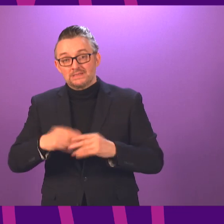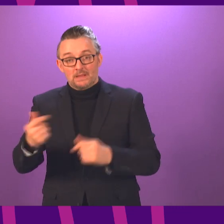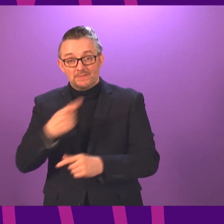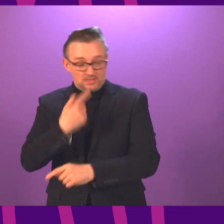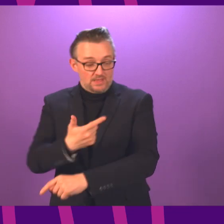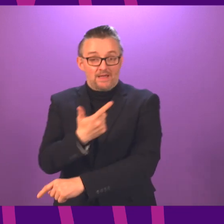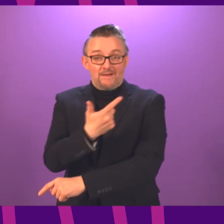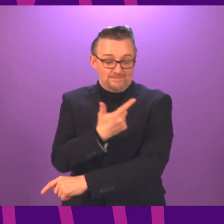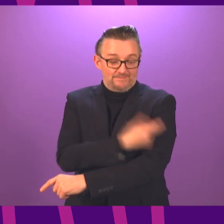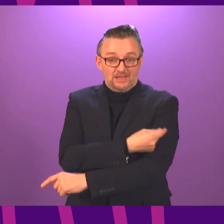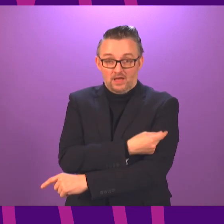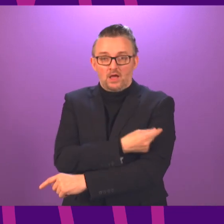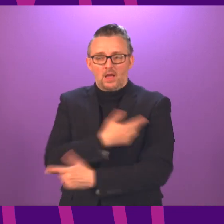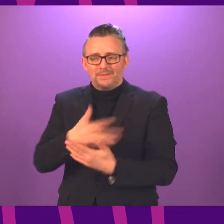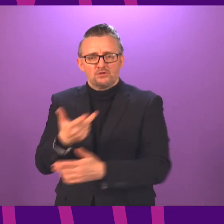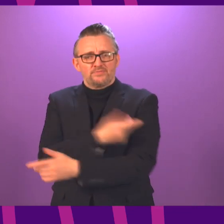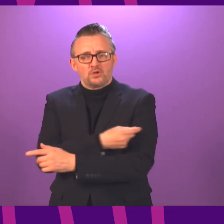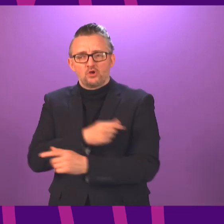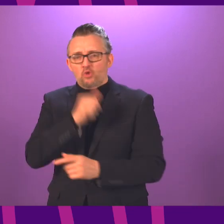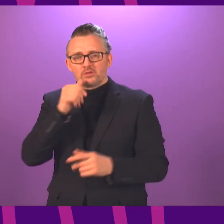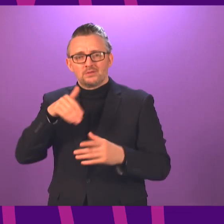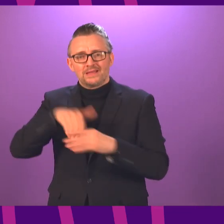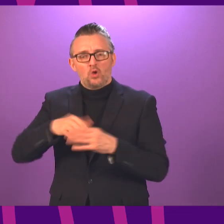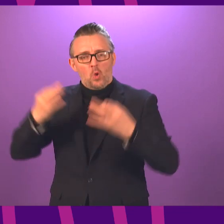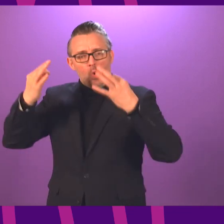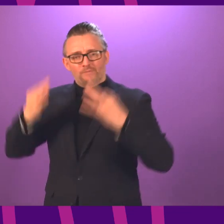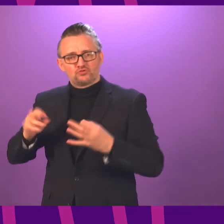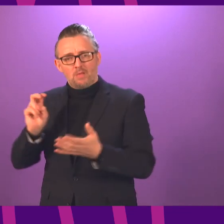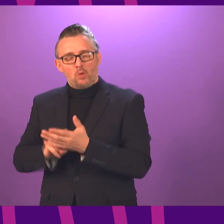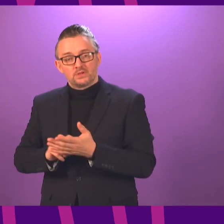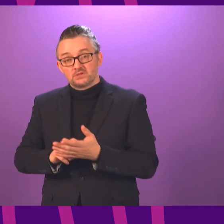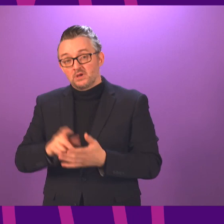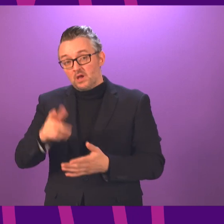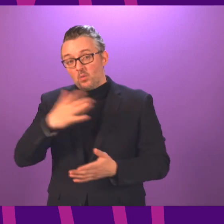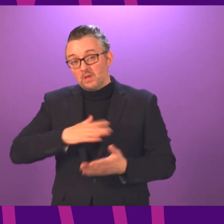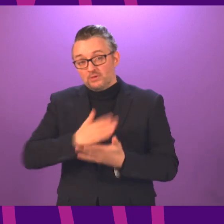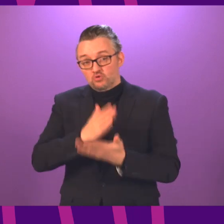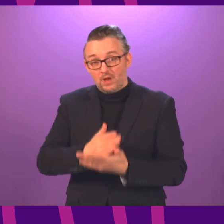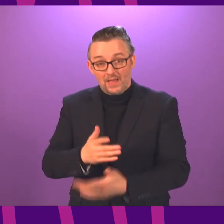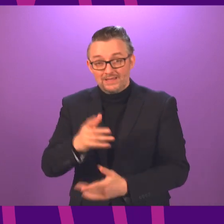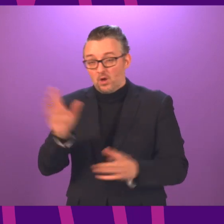outwith official appointments. Can the First Minister assure me that all that data is being